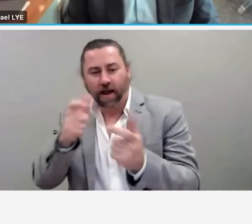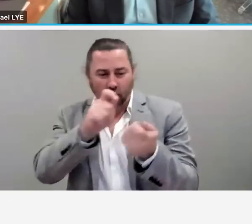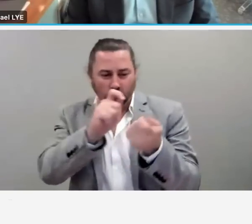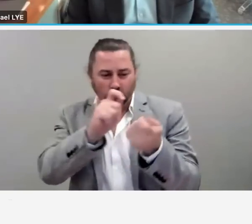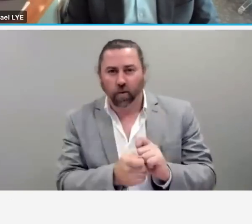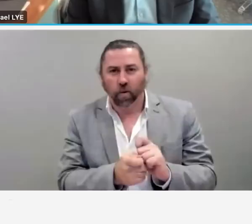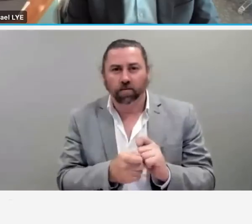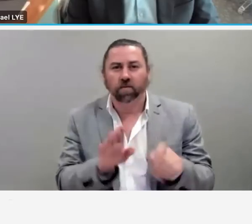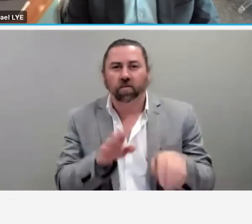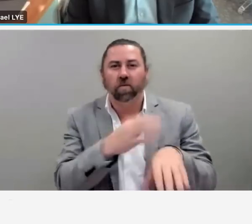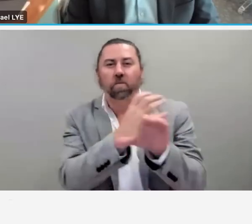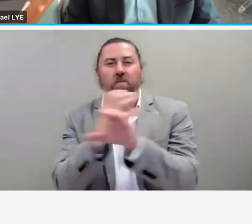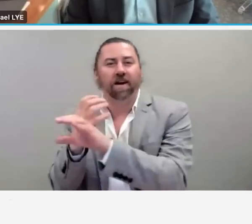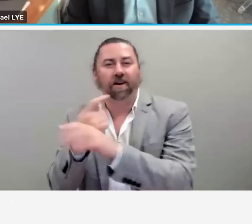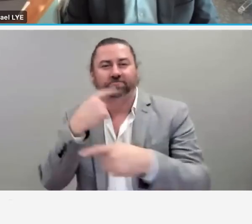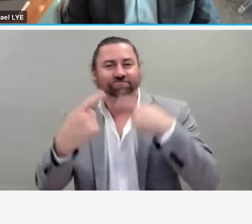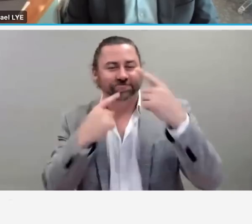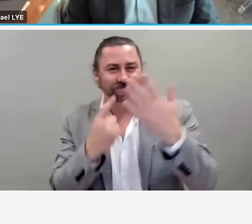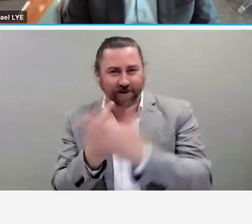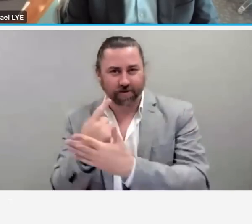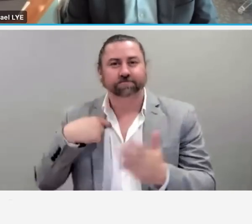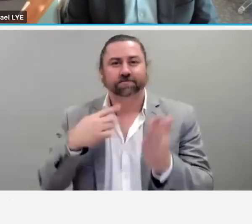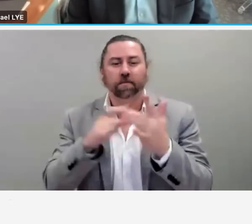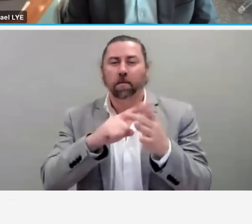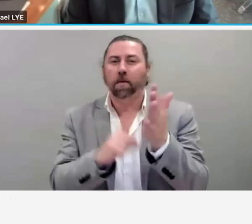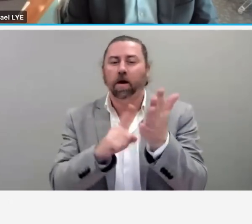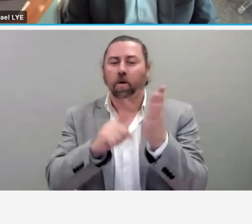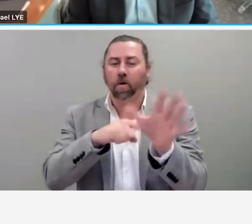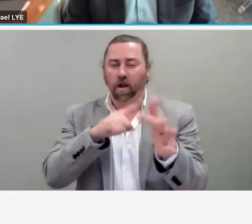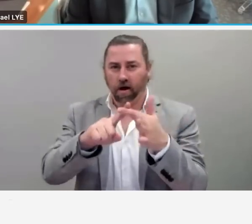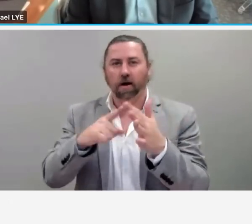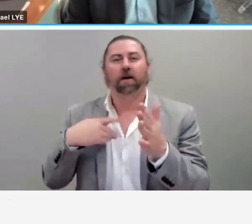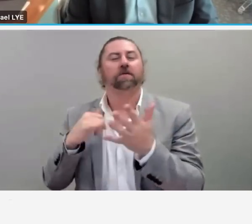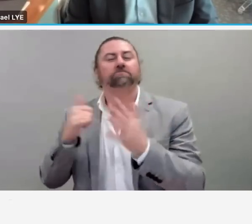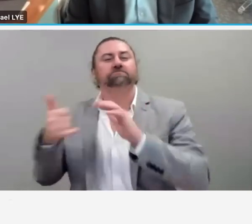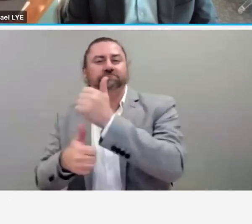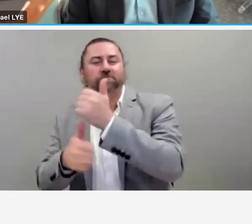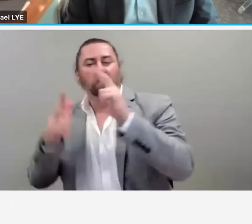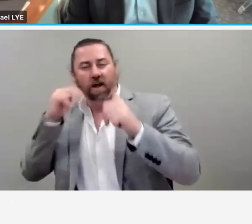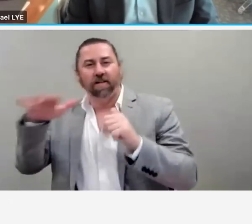I'm Michael Lye the Deputy Secretary for the Ageing and Aged Care Group in the Department of Health and Aged Care.